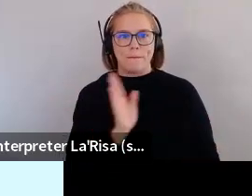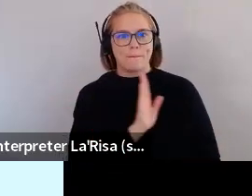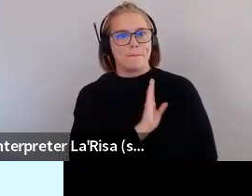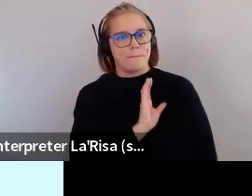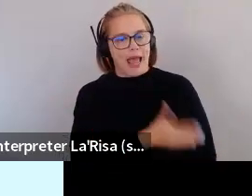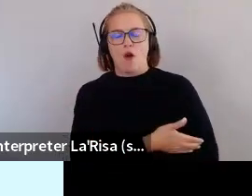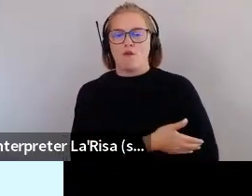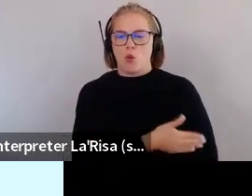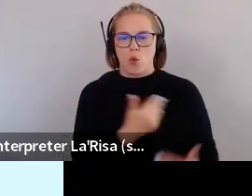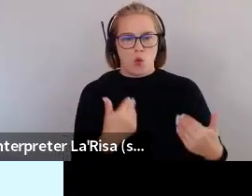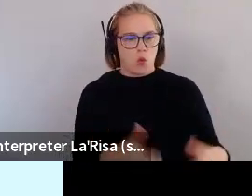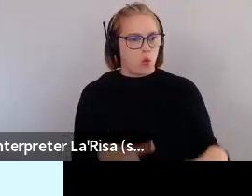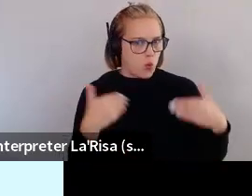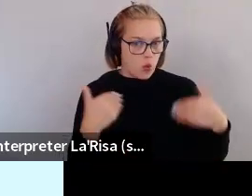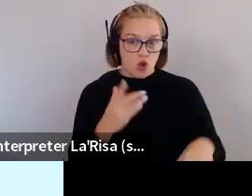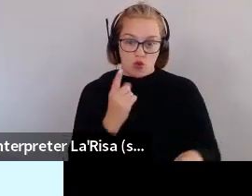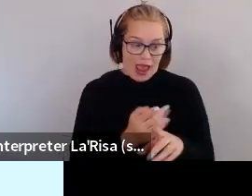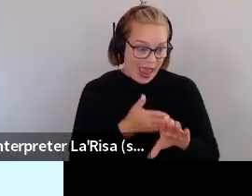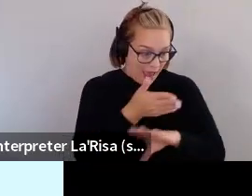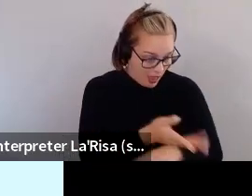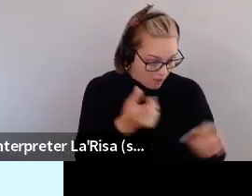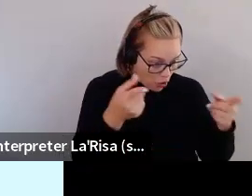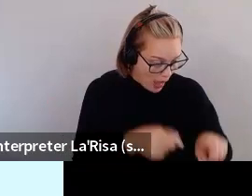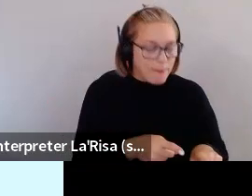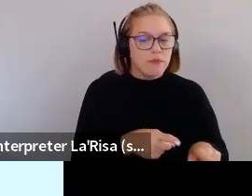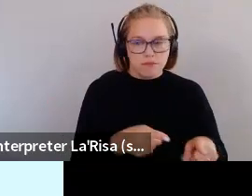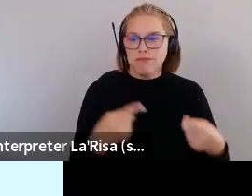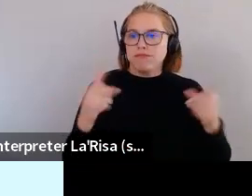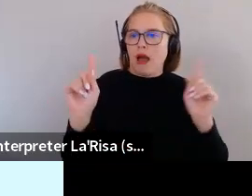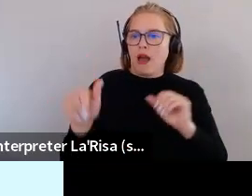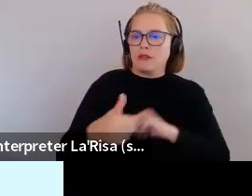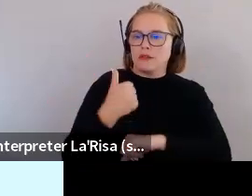film on YouTube and it will show Judy's testimony before that Congressional